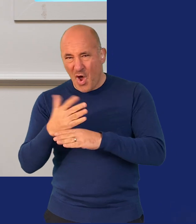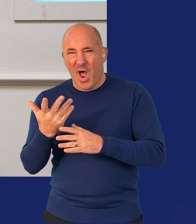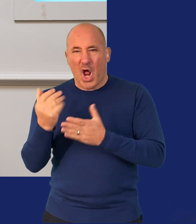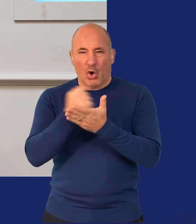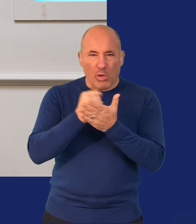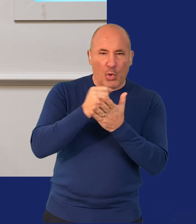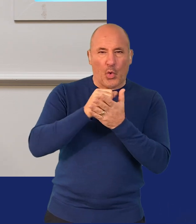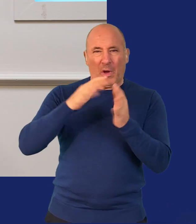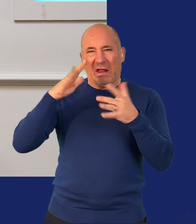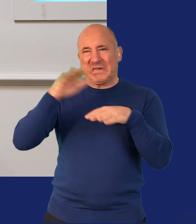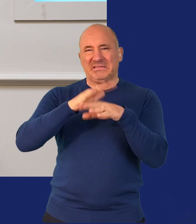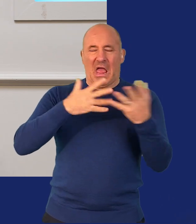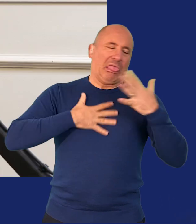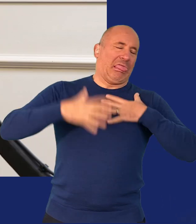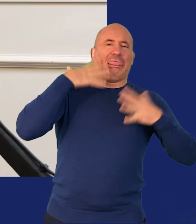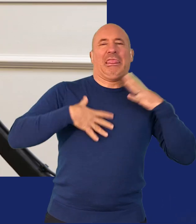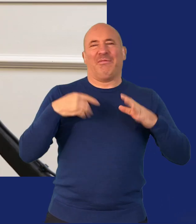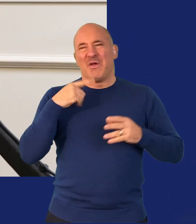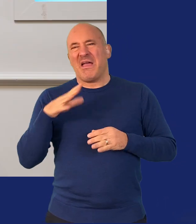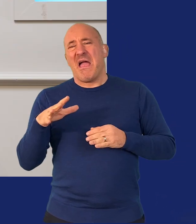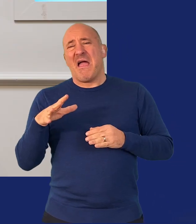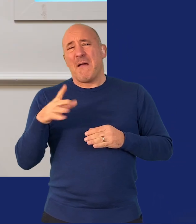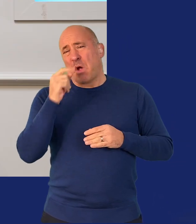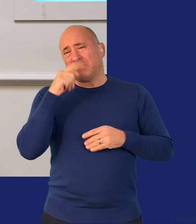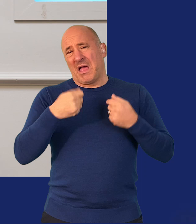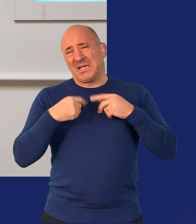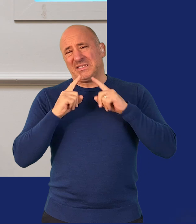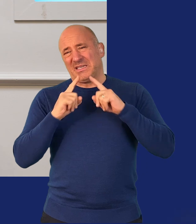maybe would be a teacher, decided against. Um, that wasn't for me.